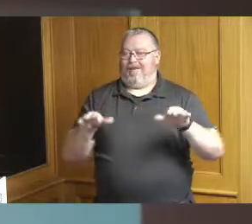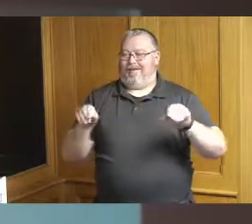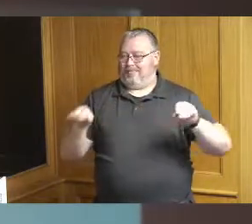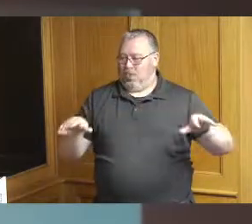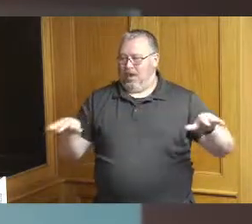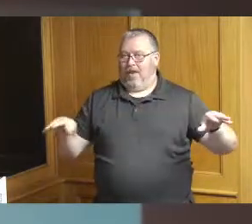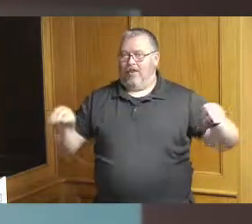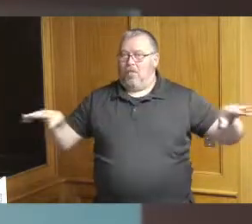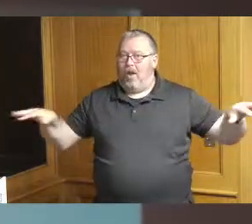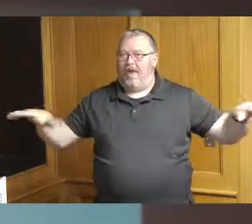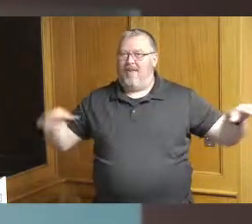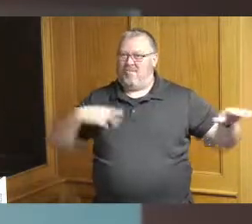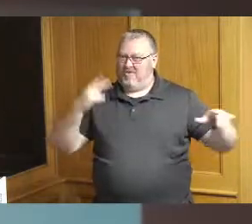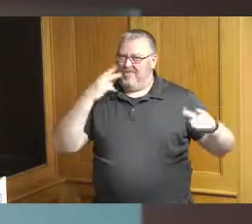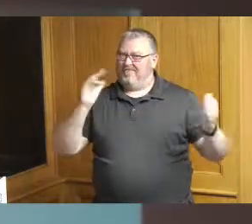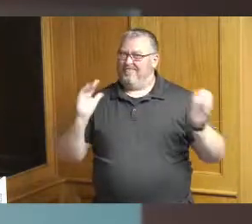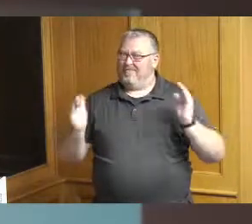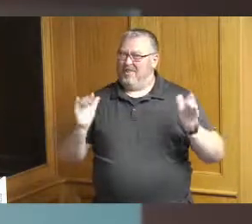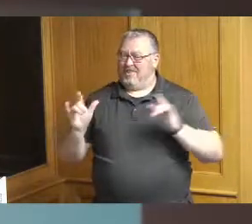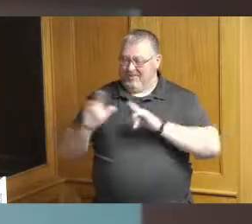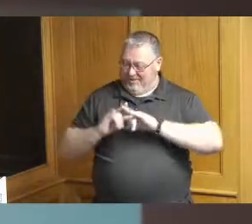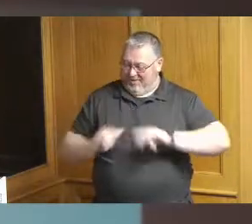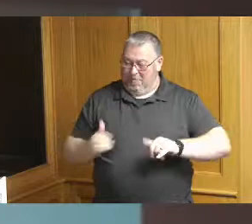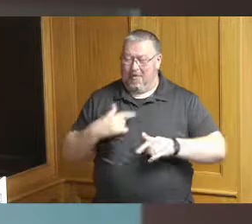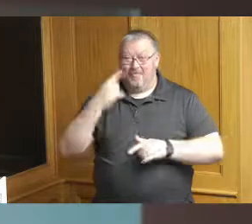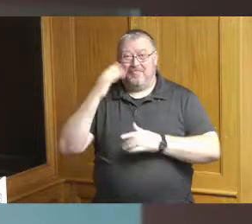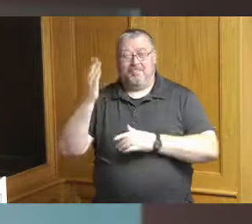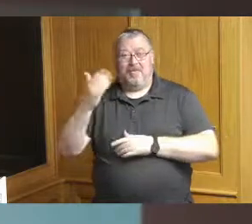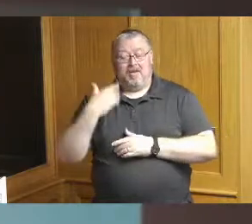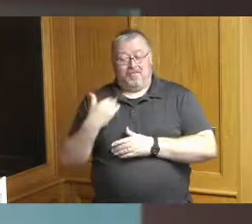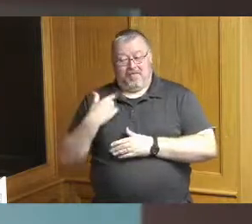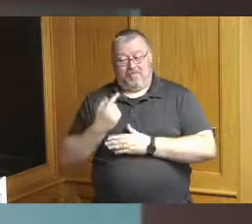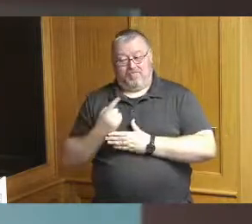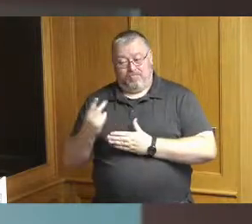of mirrors the message that I've shared the last couple presentations to the Commissioners we're